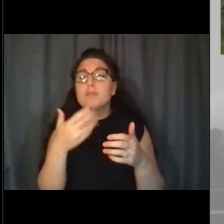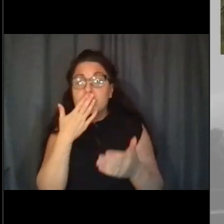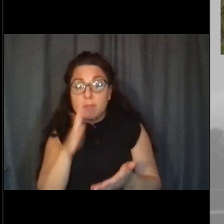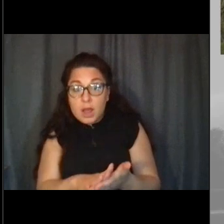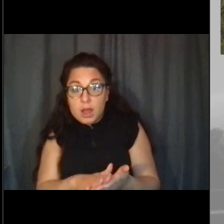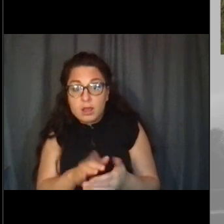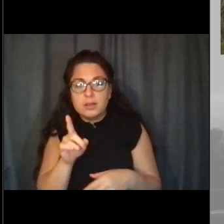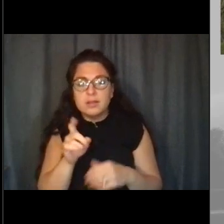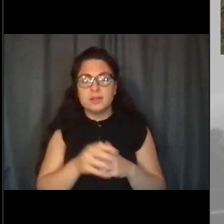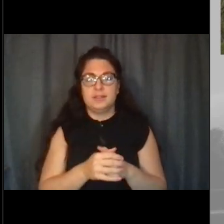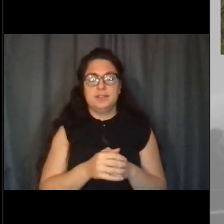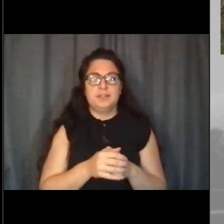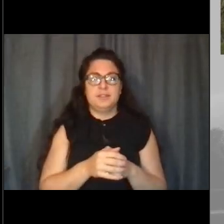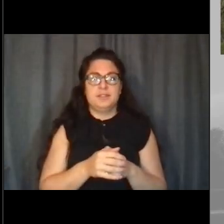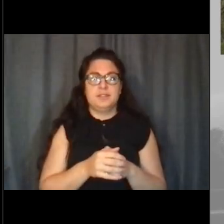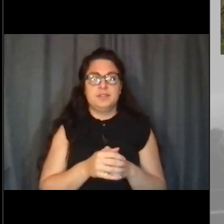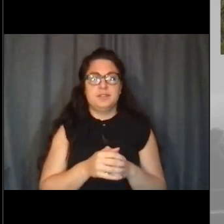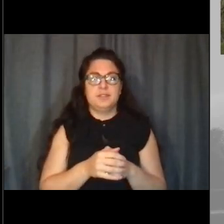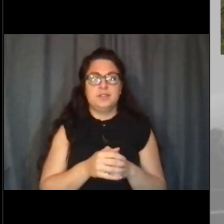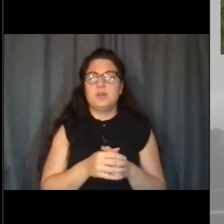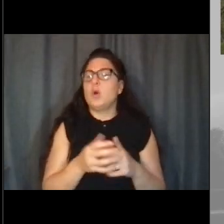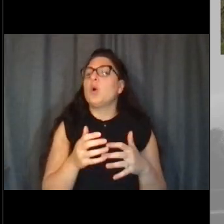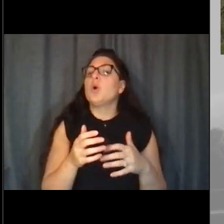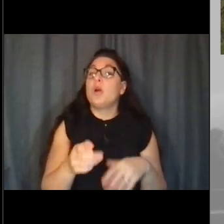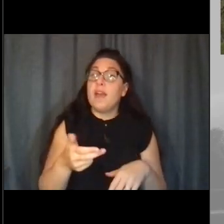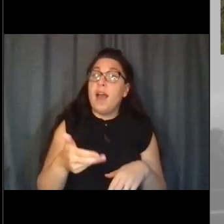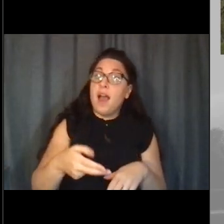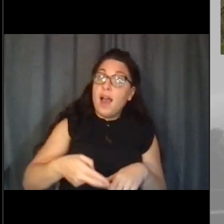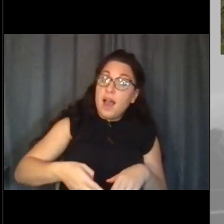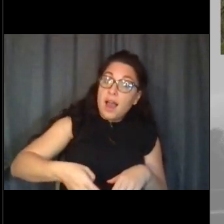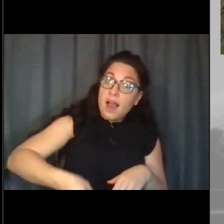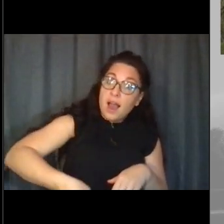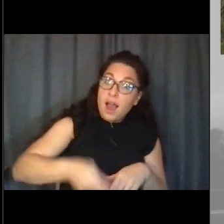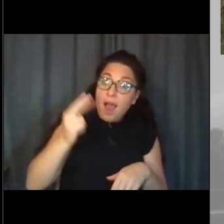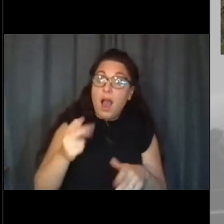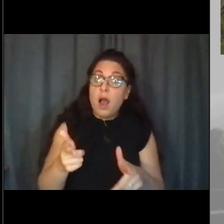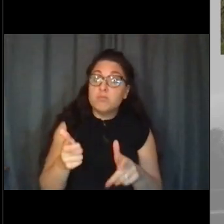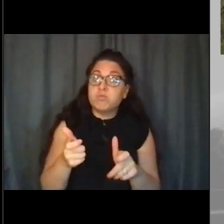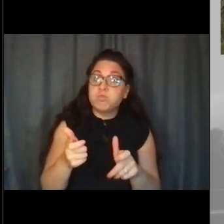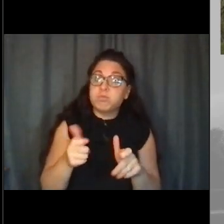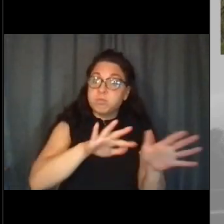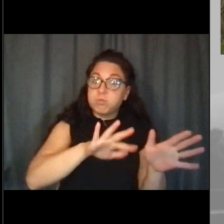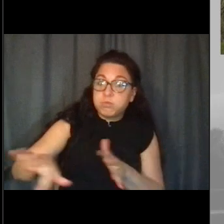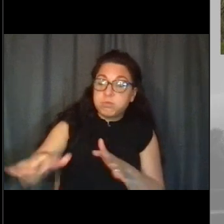What's the highest wind speed that you've experienced? Is it 30 miles an hour where you've got, you know, like a light breeze, you know,